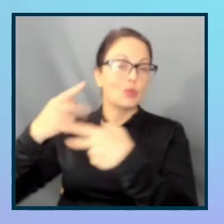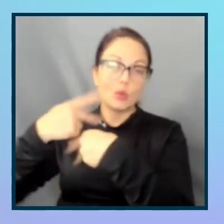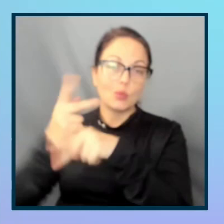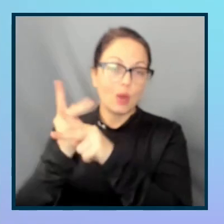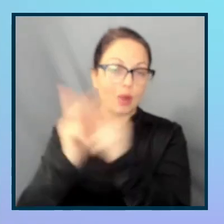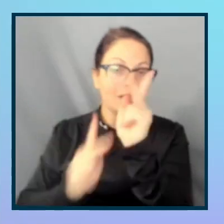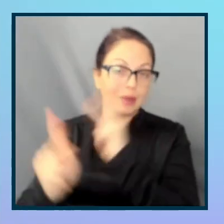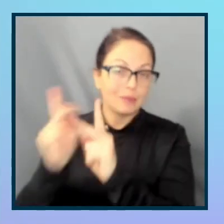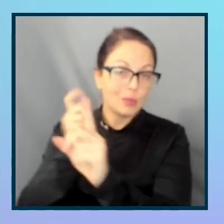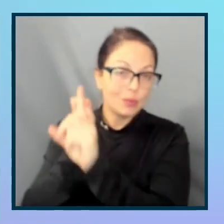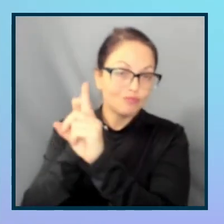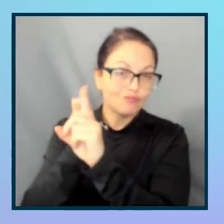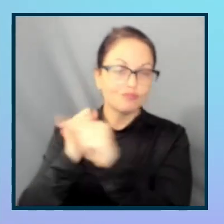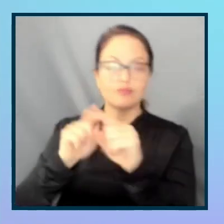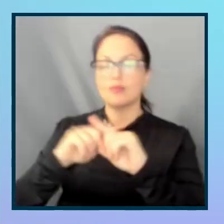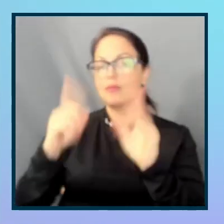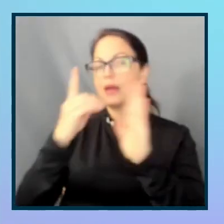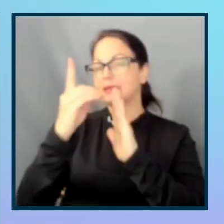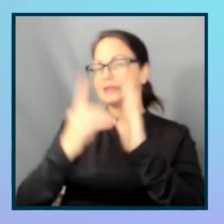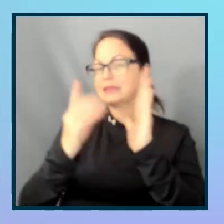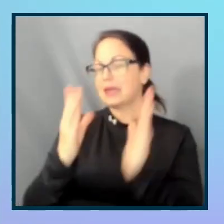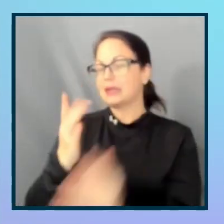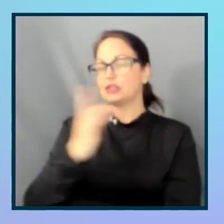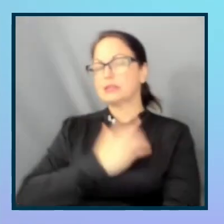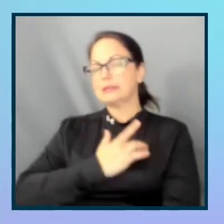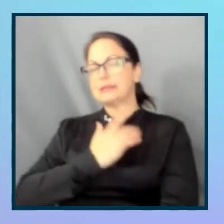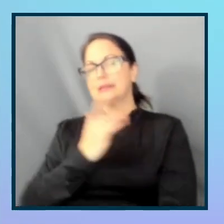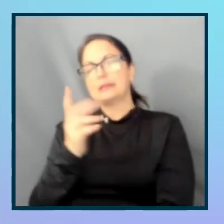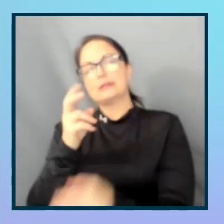But designers have always been the hardest sell for me,